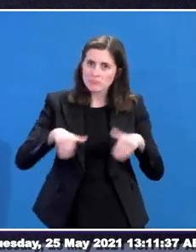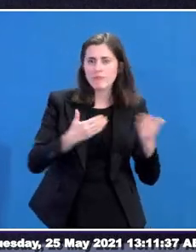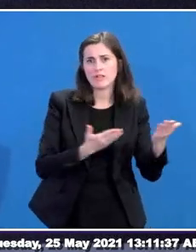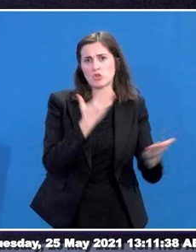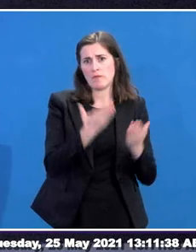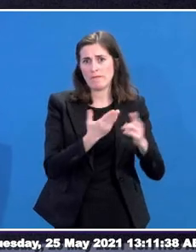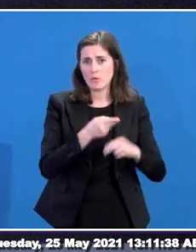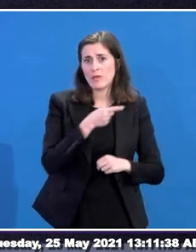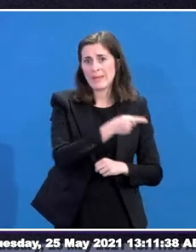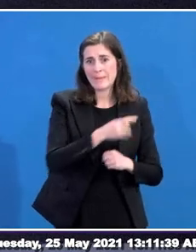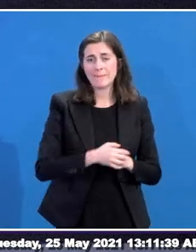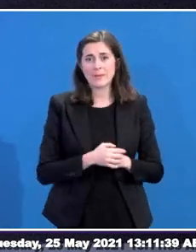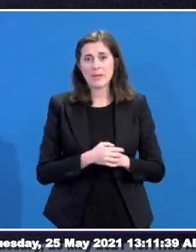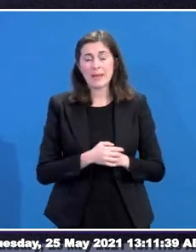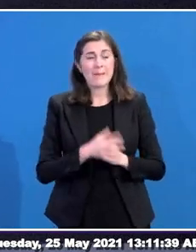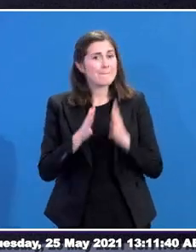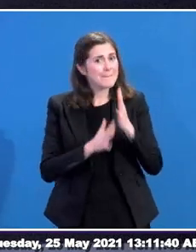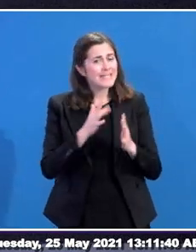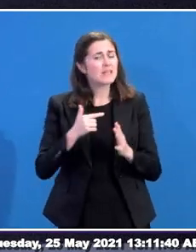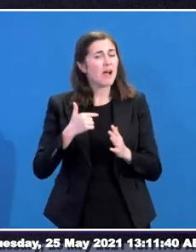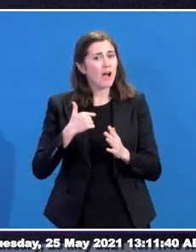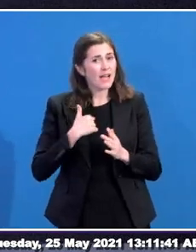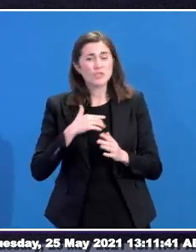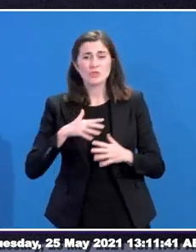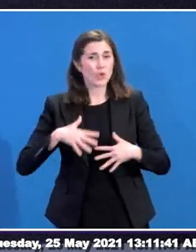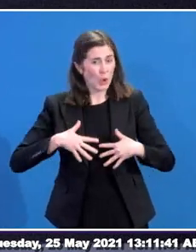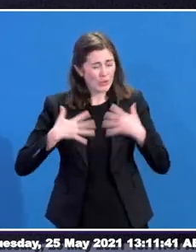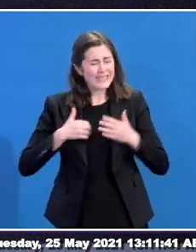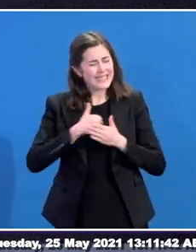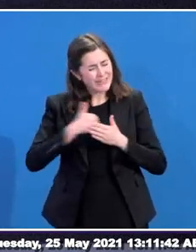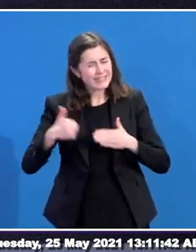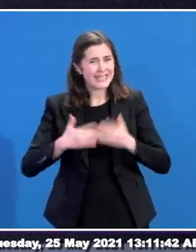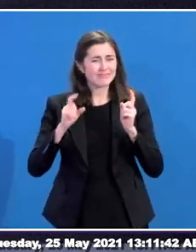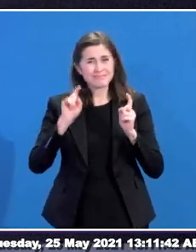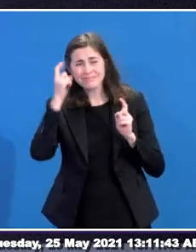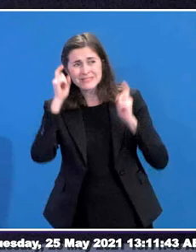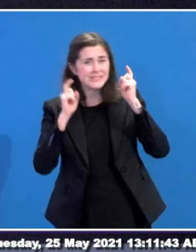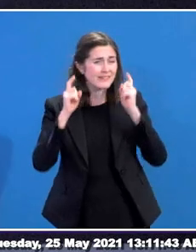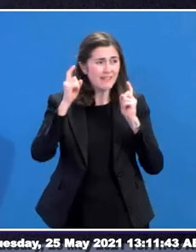have to keep worrying every day about what's going on behind those doors.